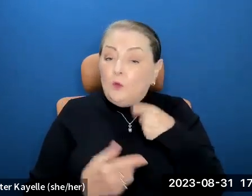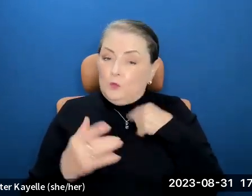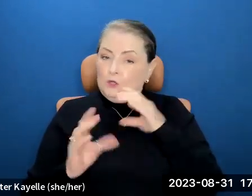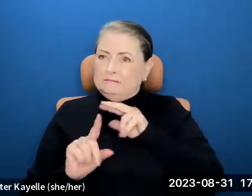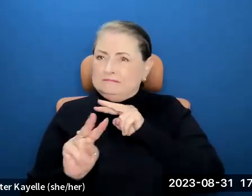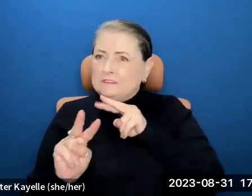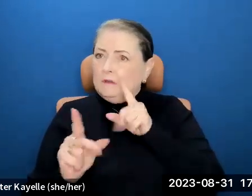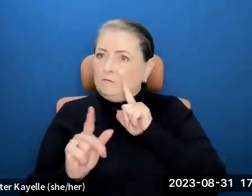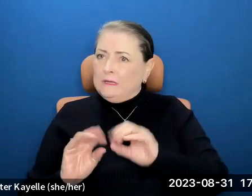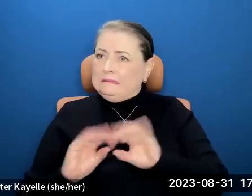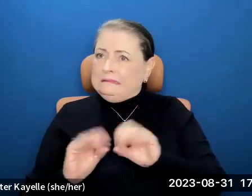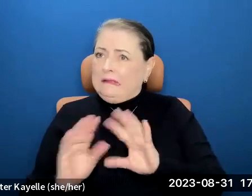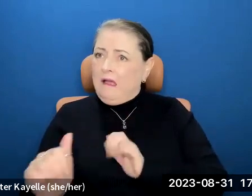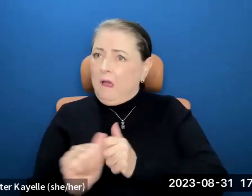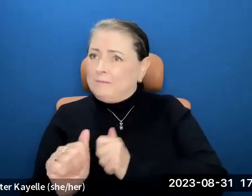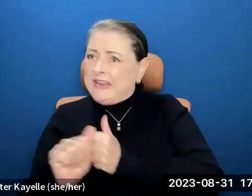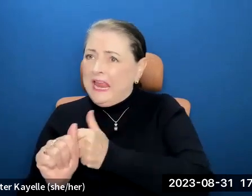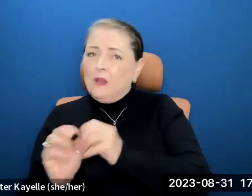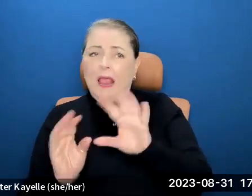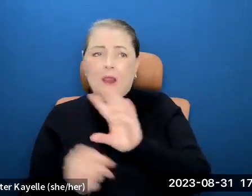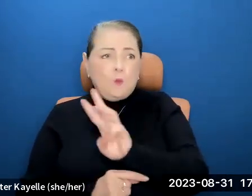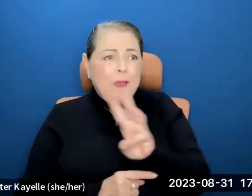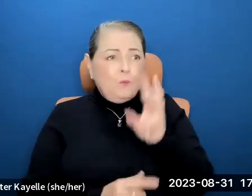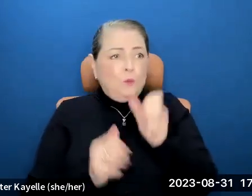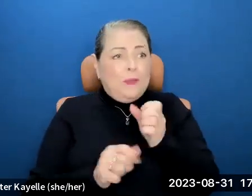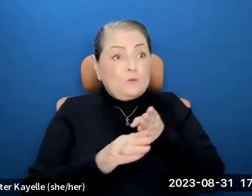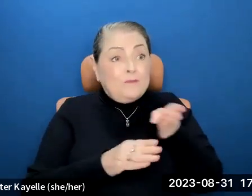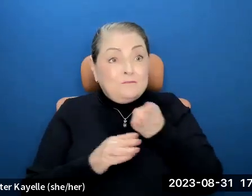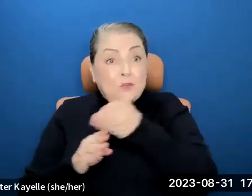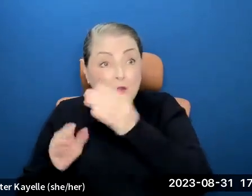clarification on our website about which professions have the ability to provide sud